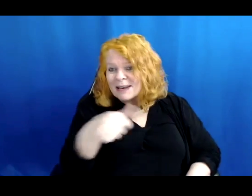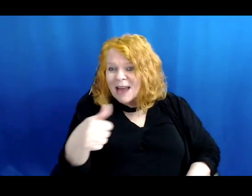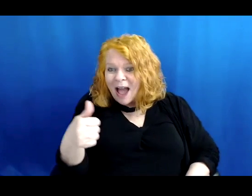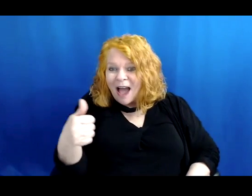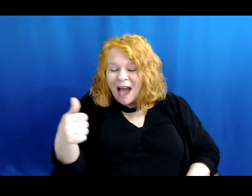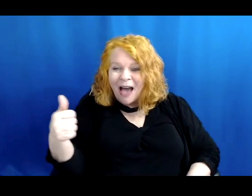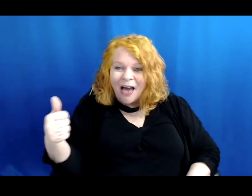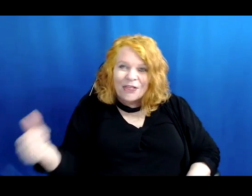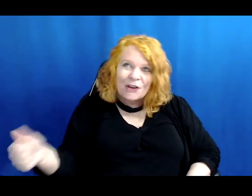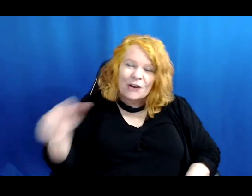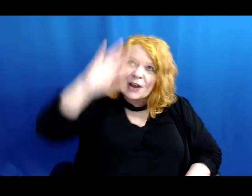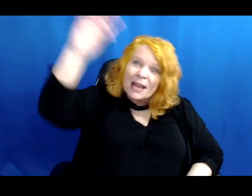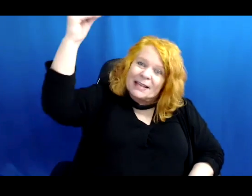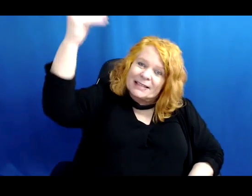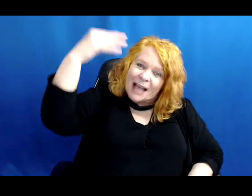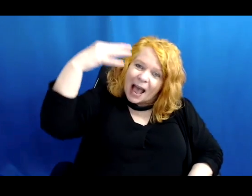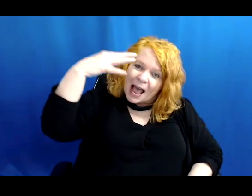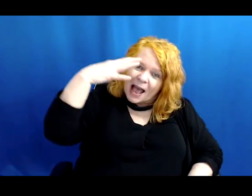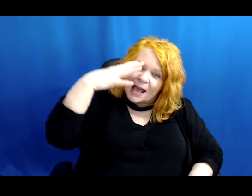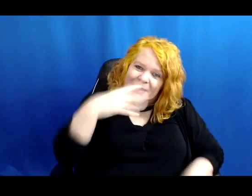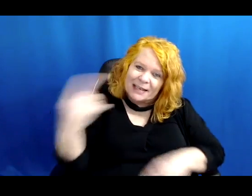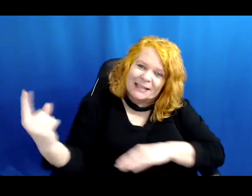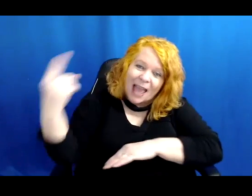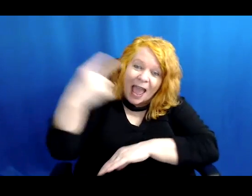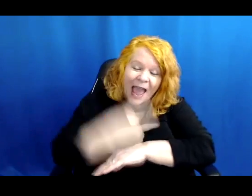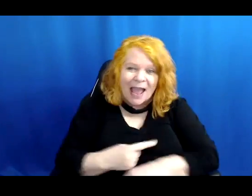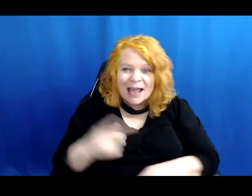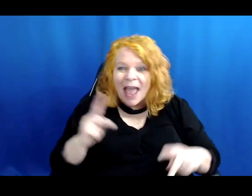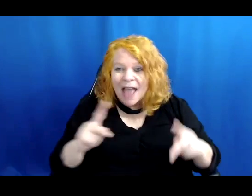Everybody is waving. Again, one, two, three.